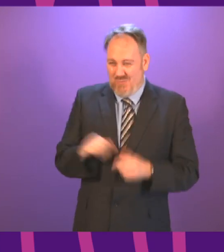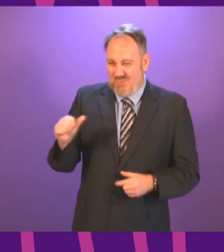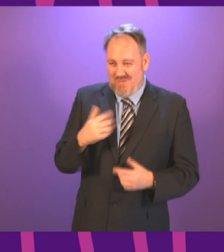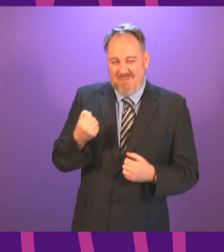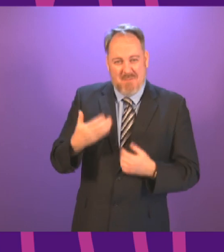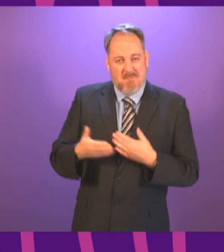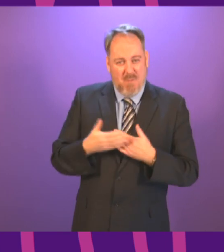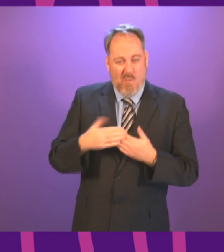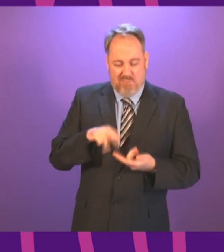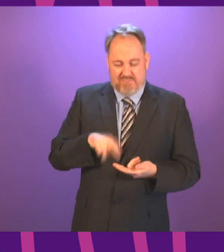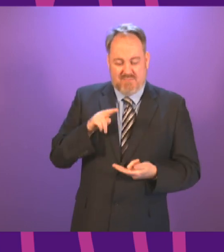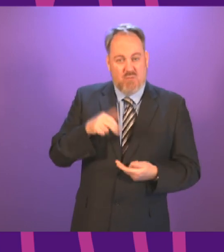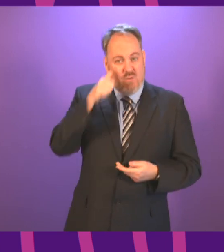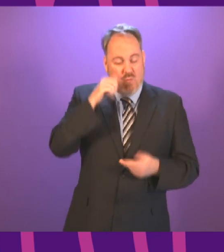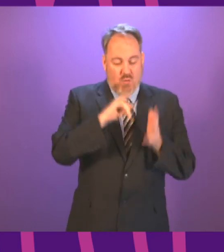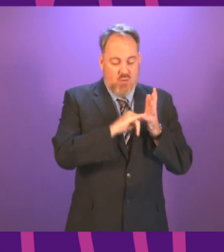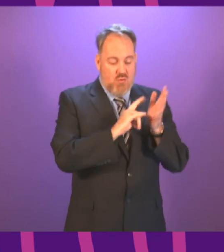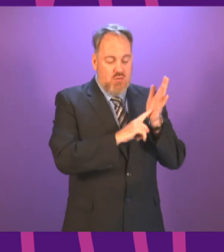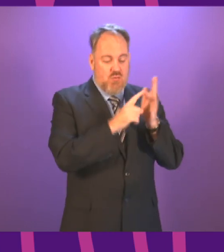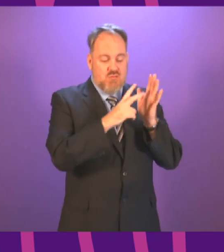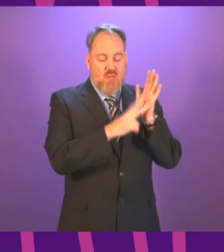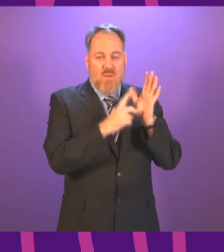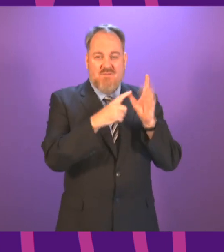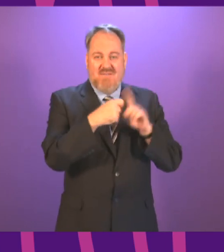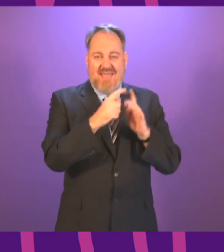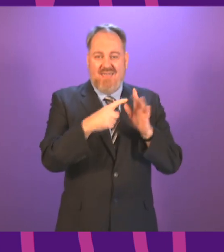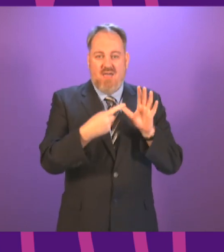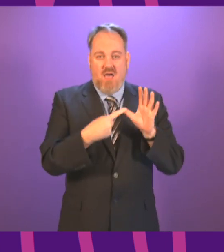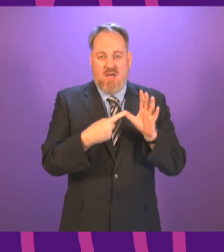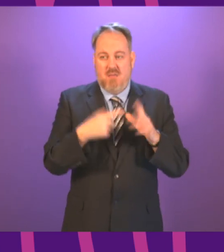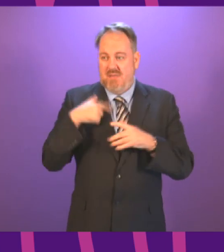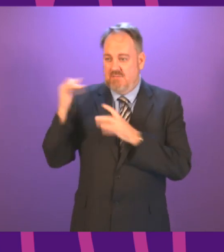do more than what we are doing. If Slovakia is looking at more testing and has tried that